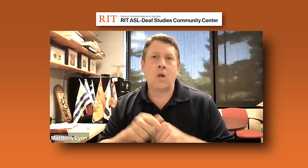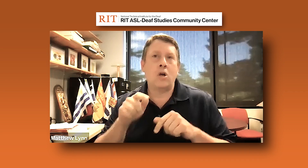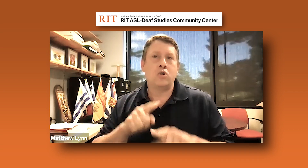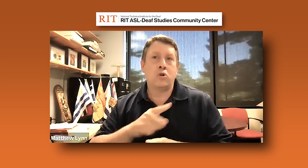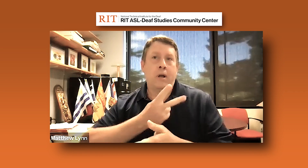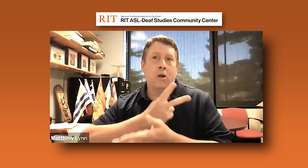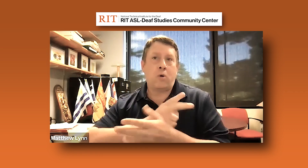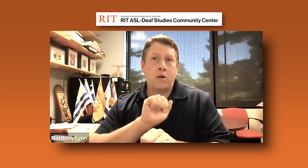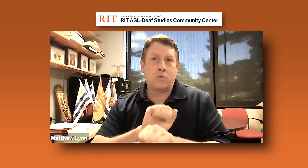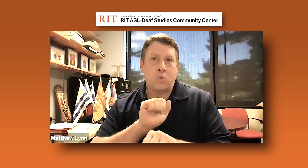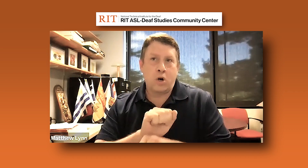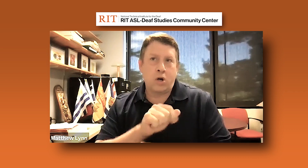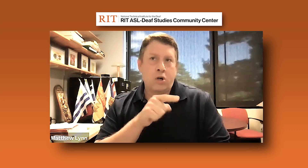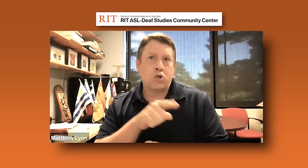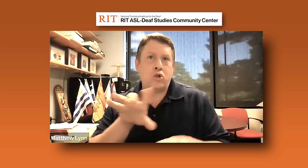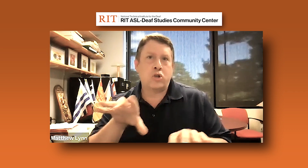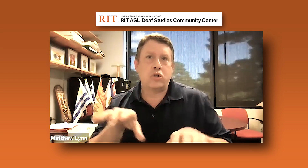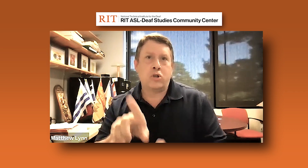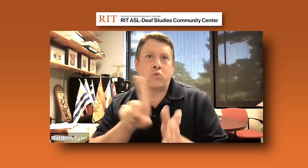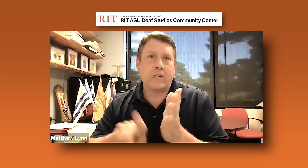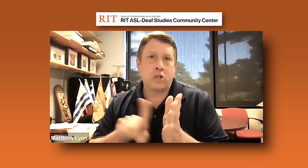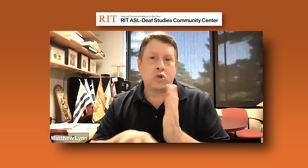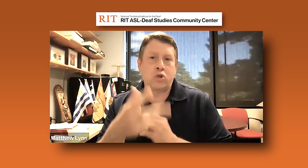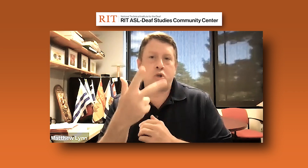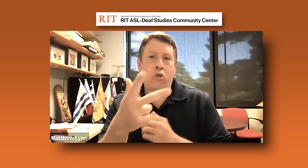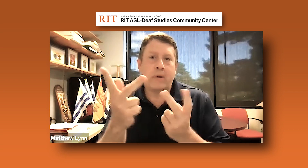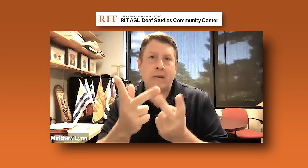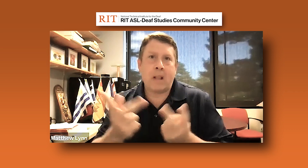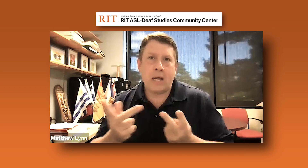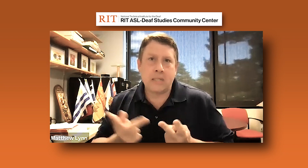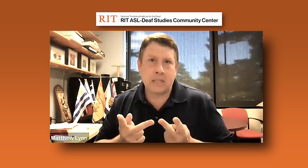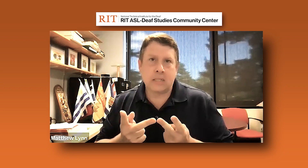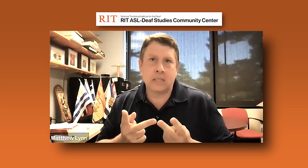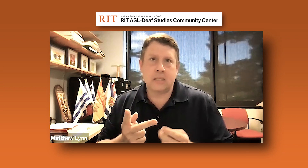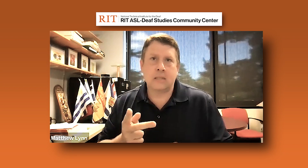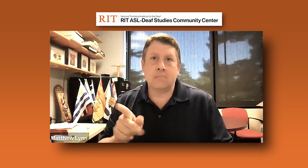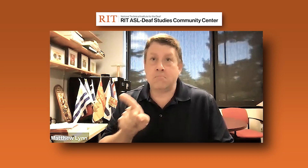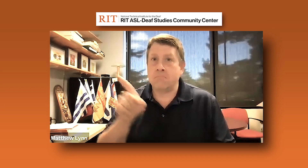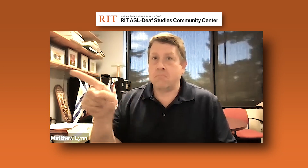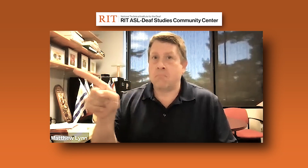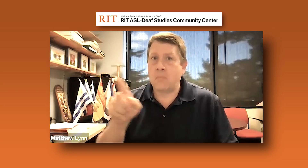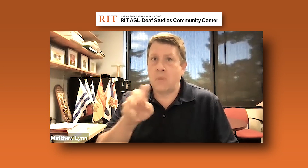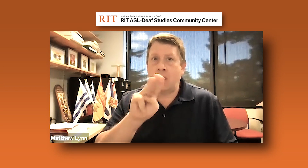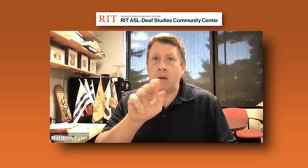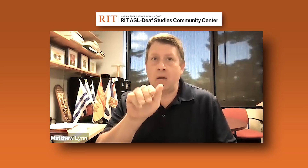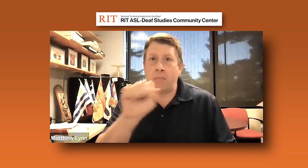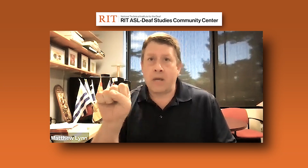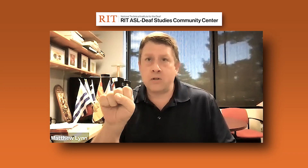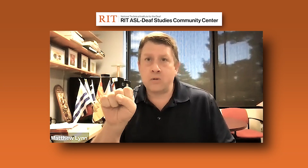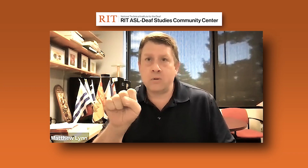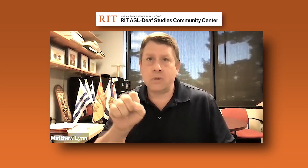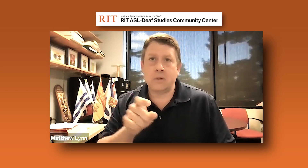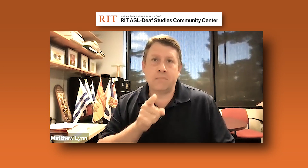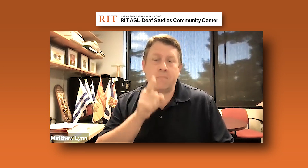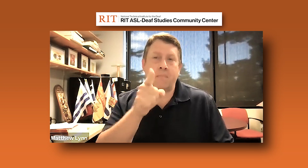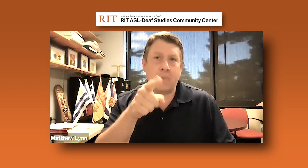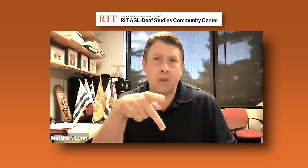in marine biology. Her research included work in three different locations--